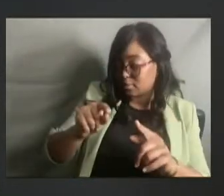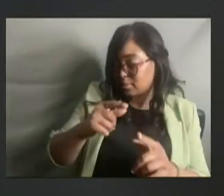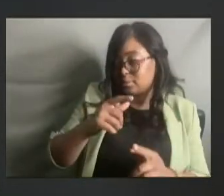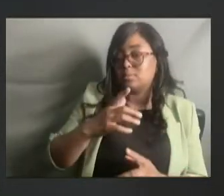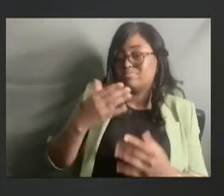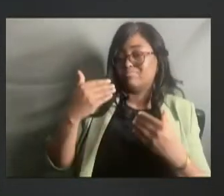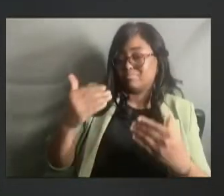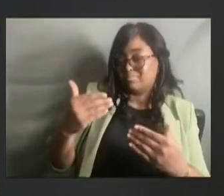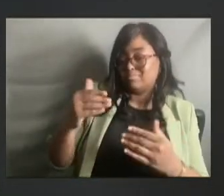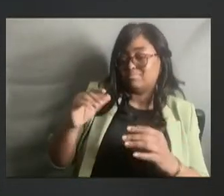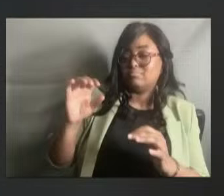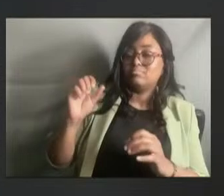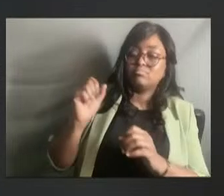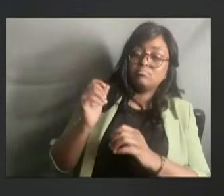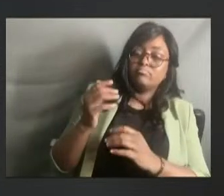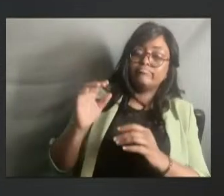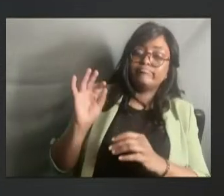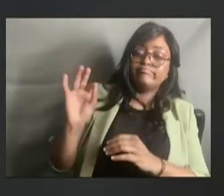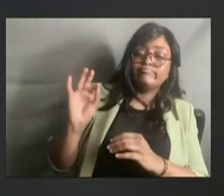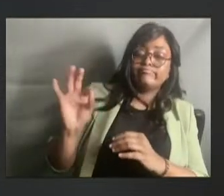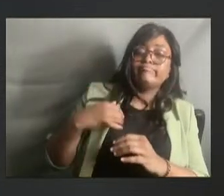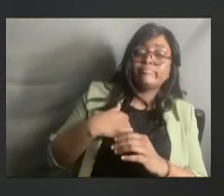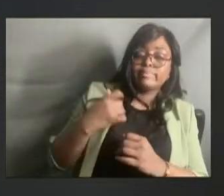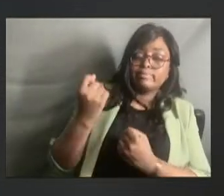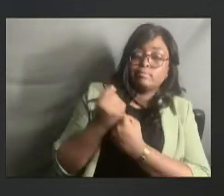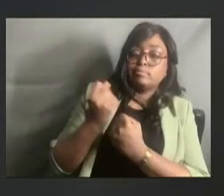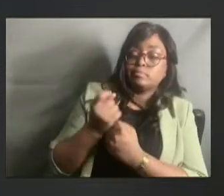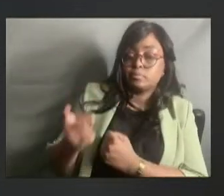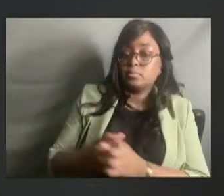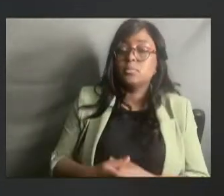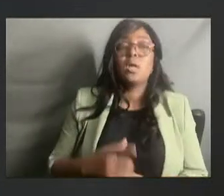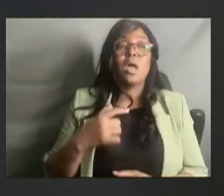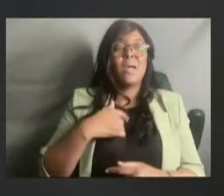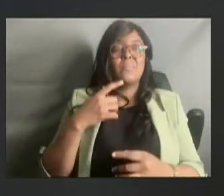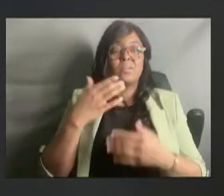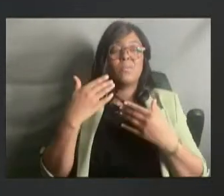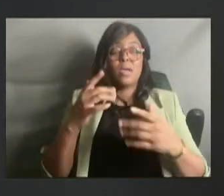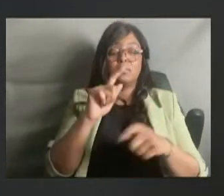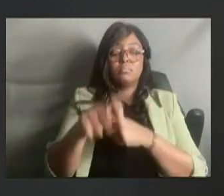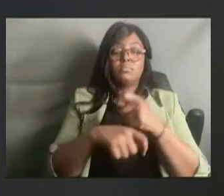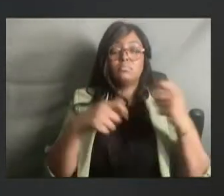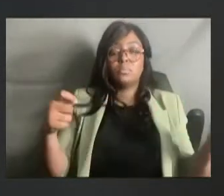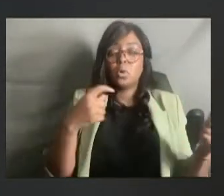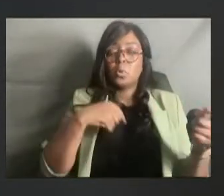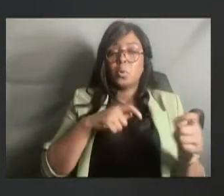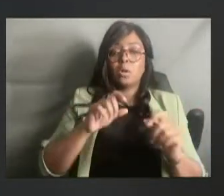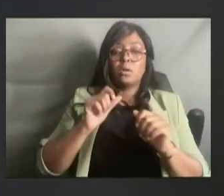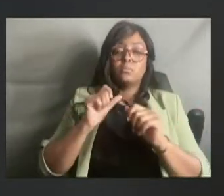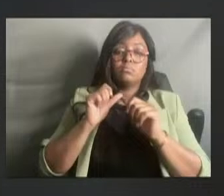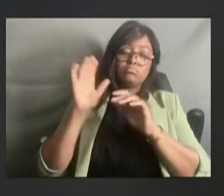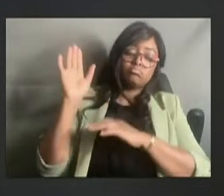Preach. I'm right there with you. I'm going to button this up because we've been going over